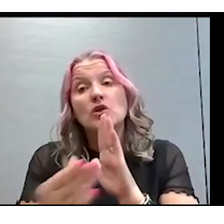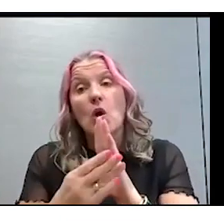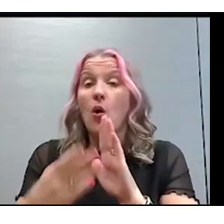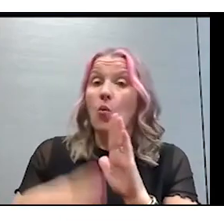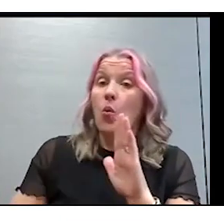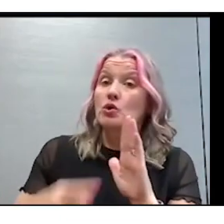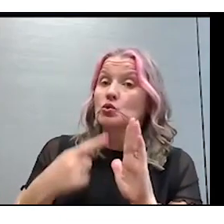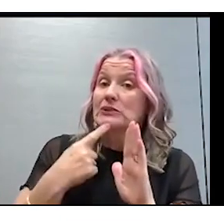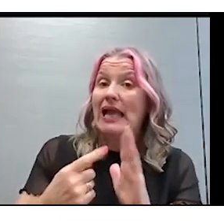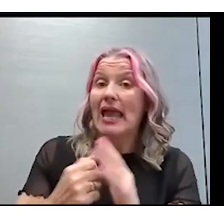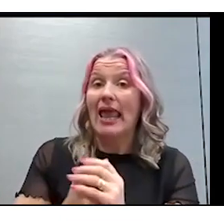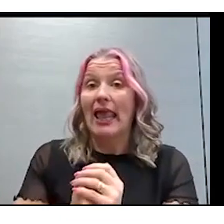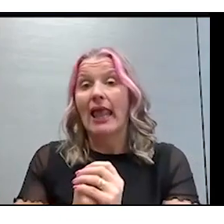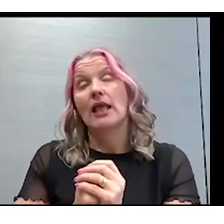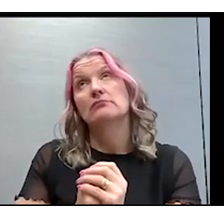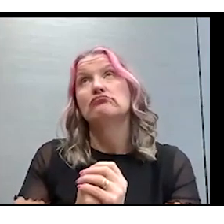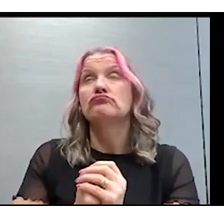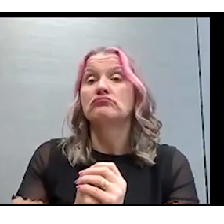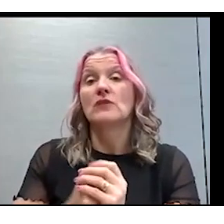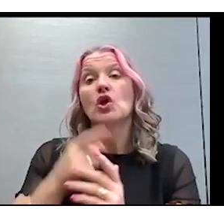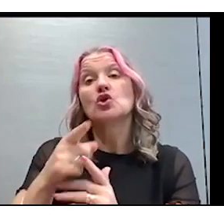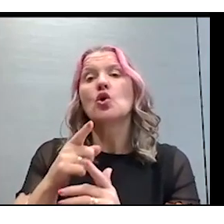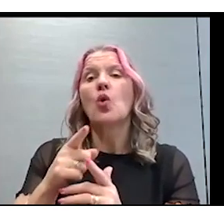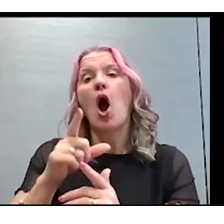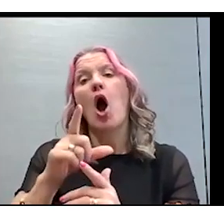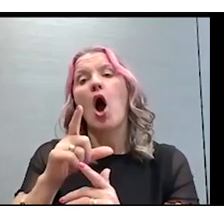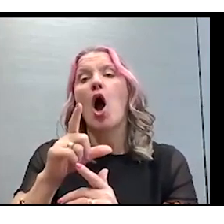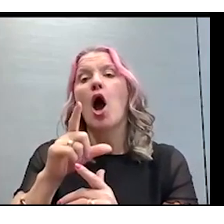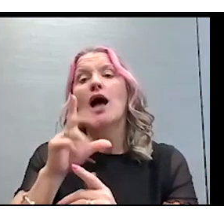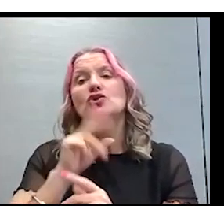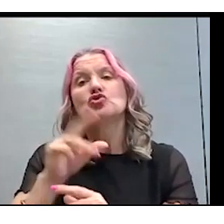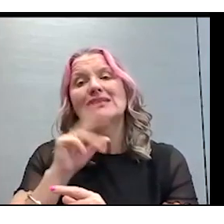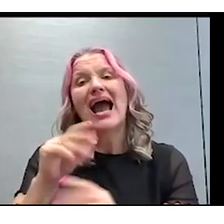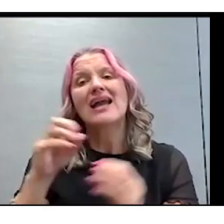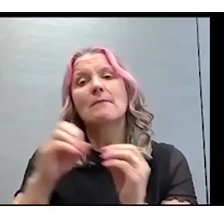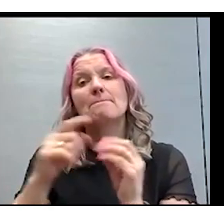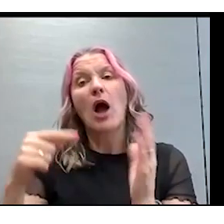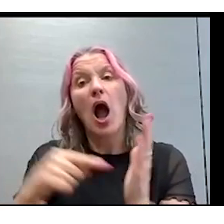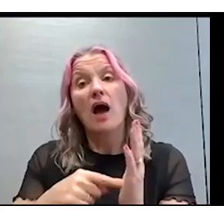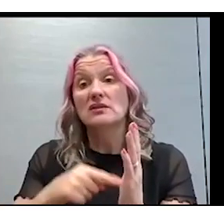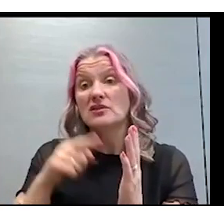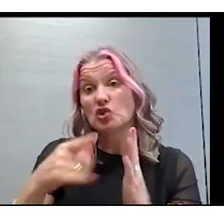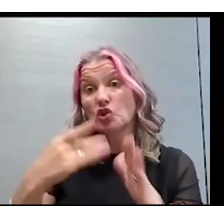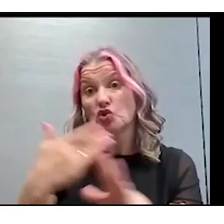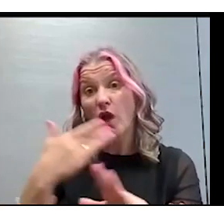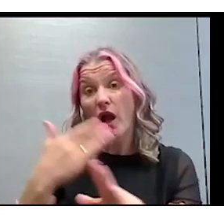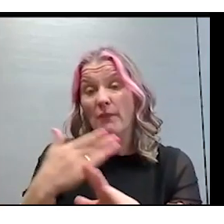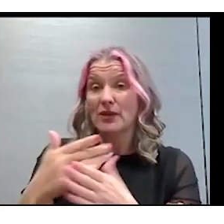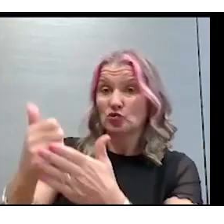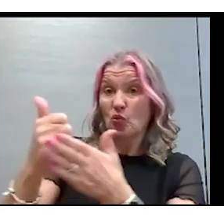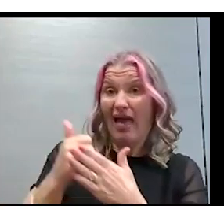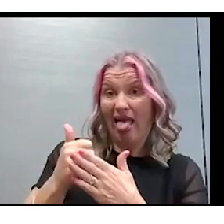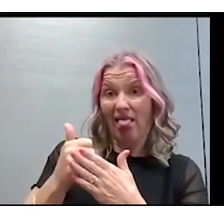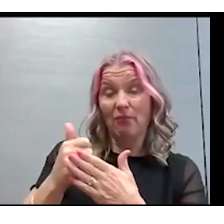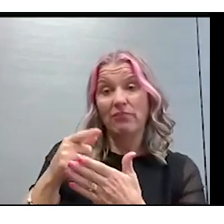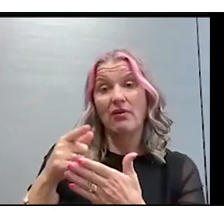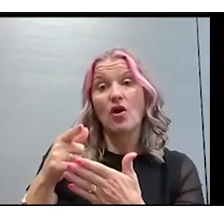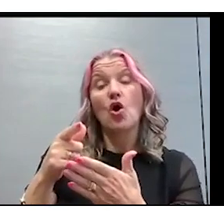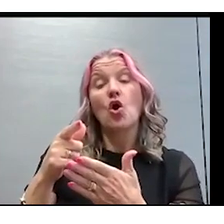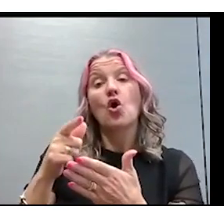hey, you are a chat bot, and your job is to help writers improve their writing and we want you to